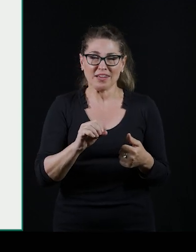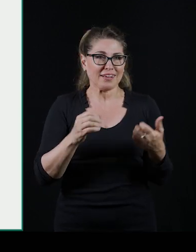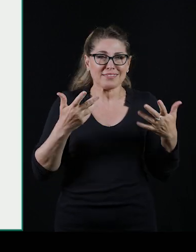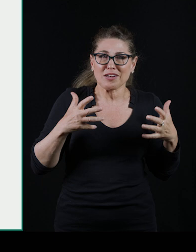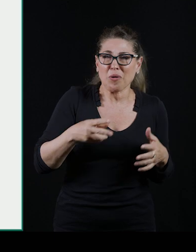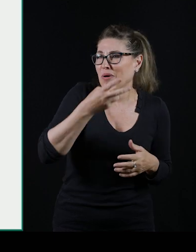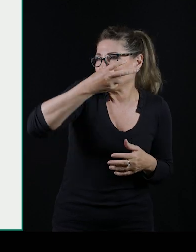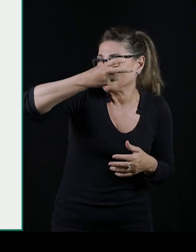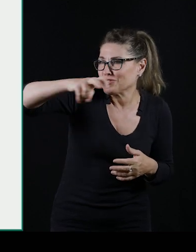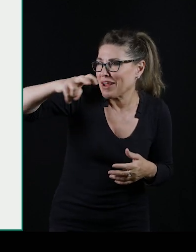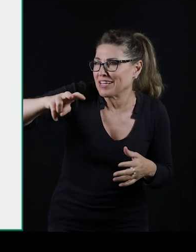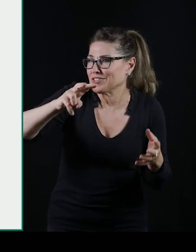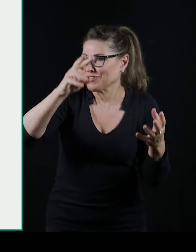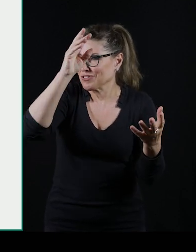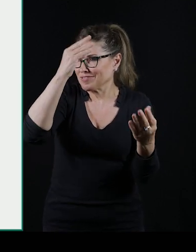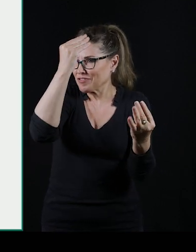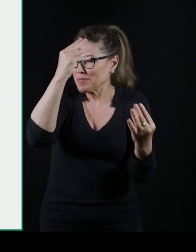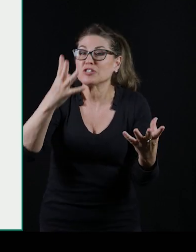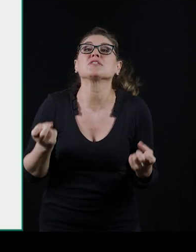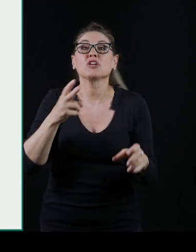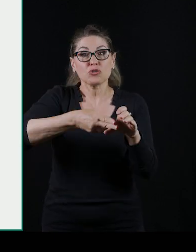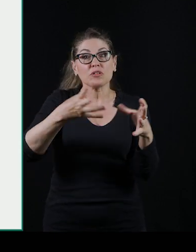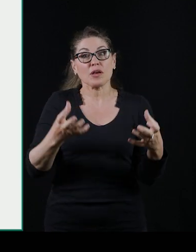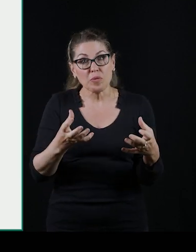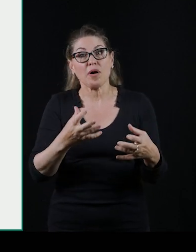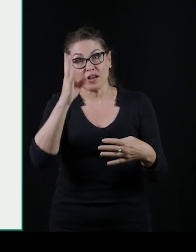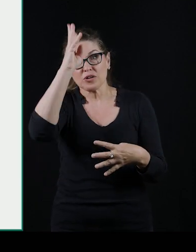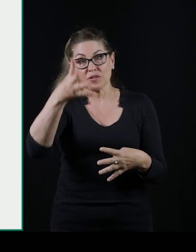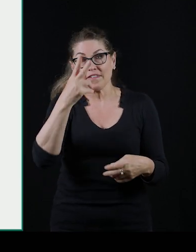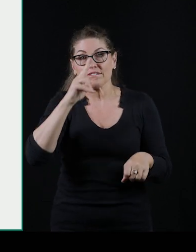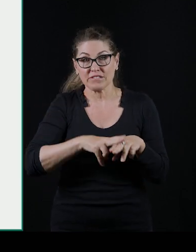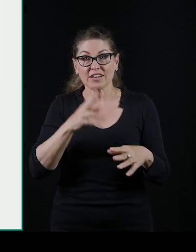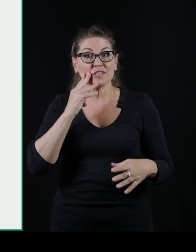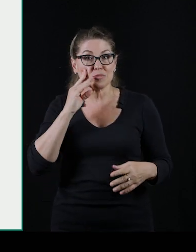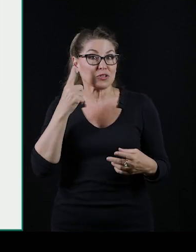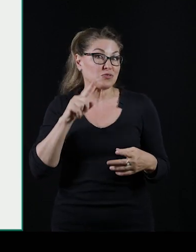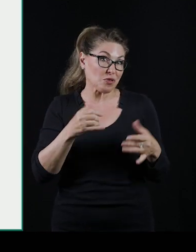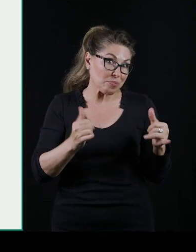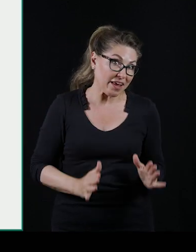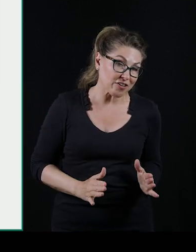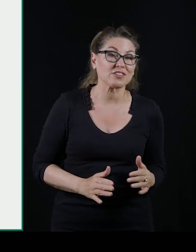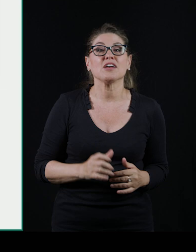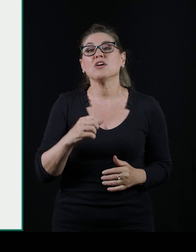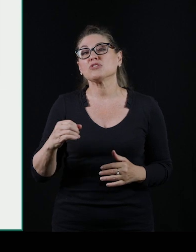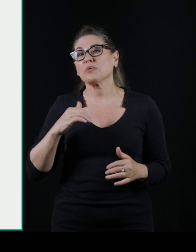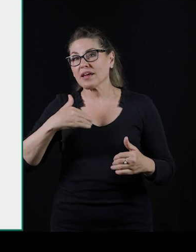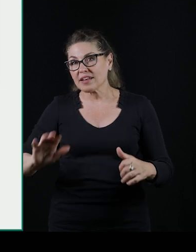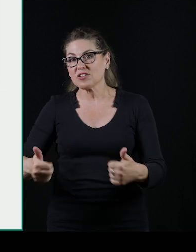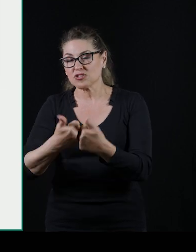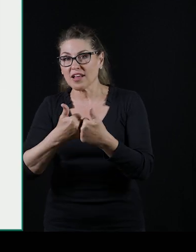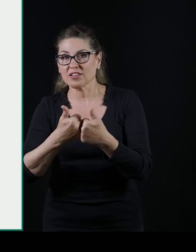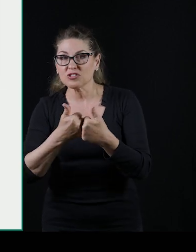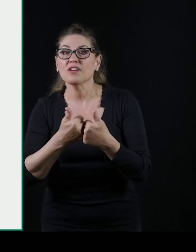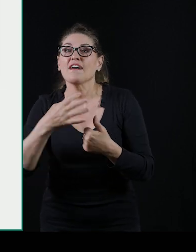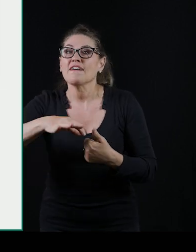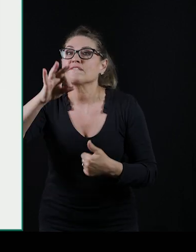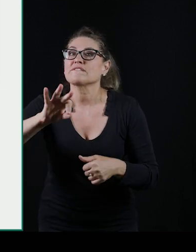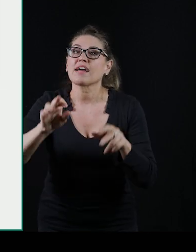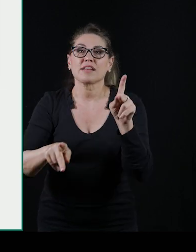from one cloud to another. They join a game studio because they wanna create fun experiences for their players. So we actually had a challenge finding developers